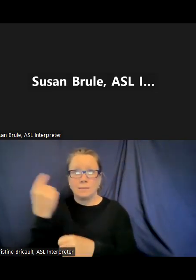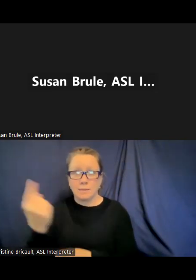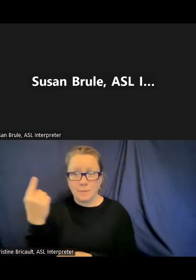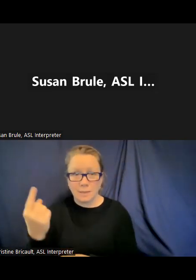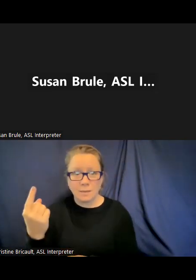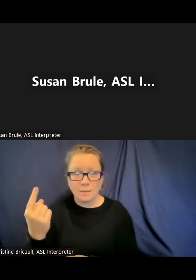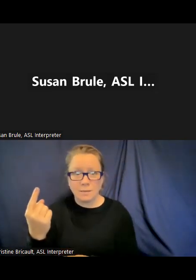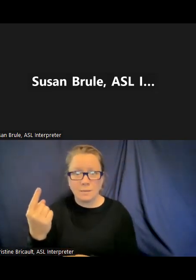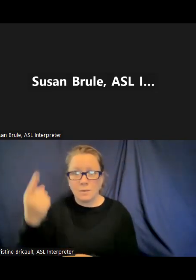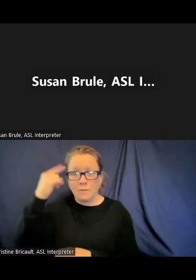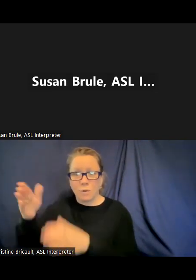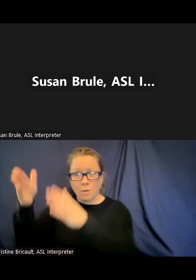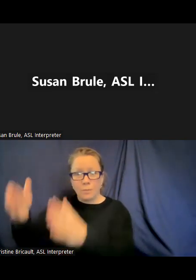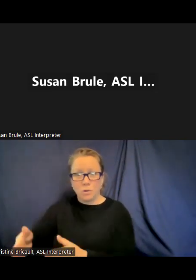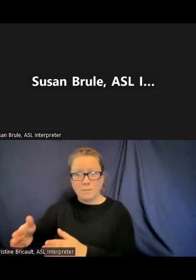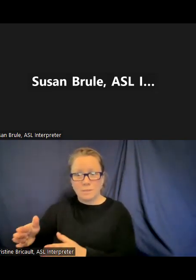for an individual, for an employee with a disability.